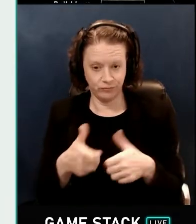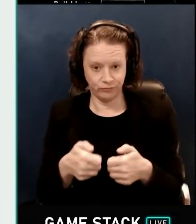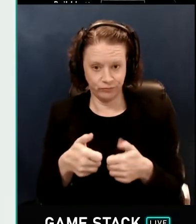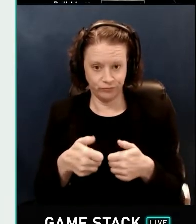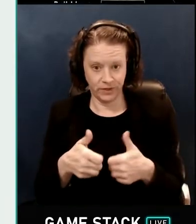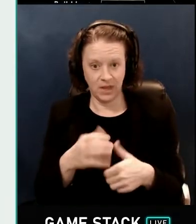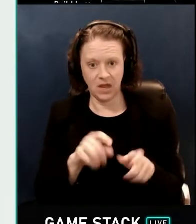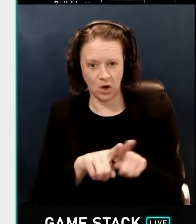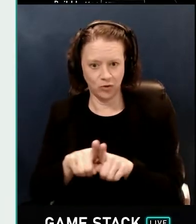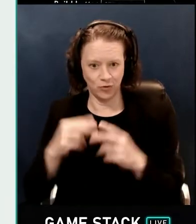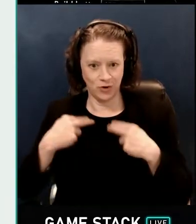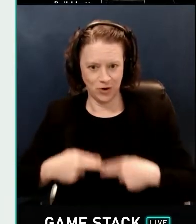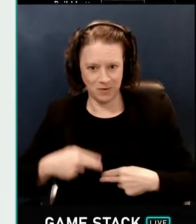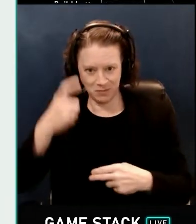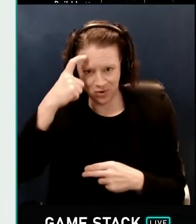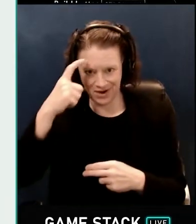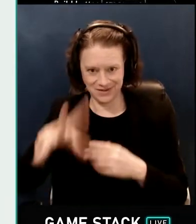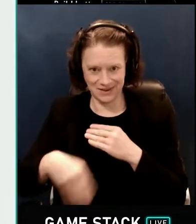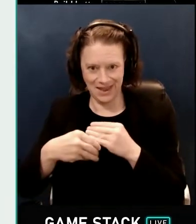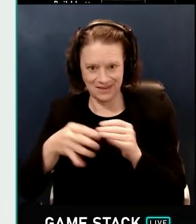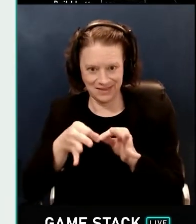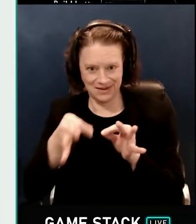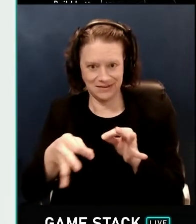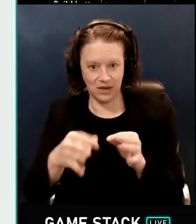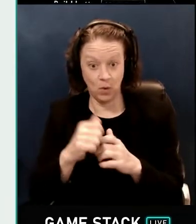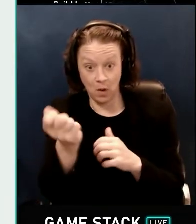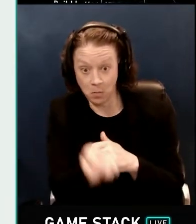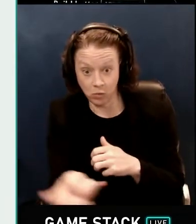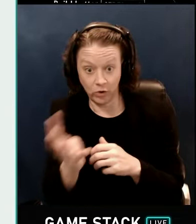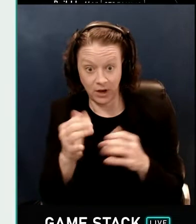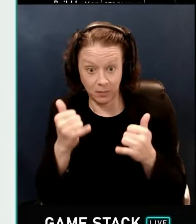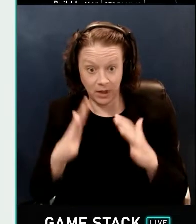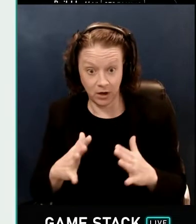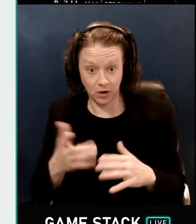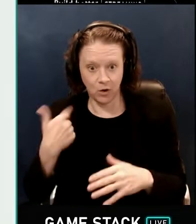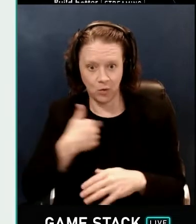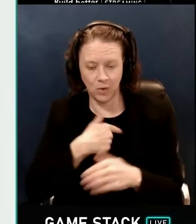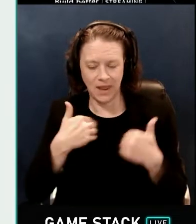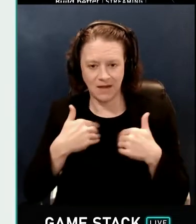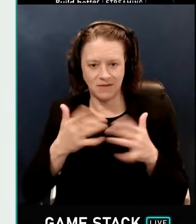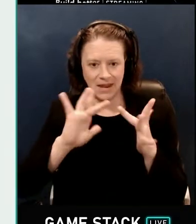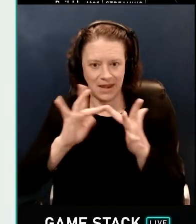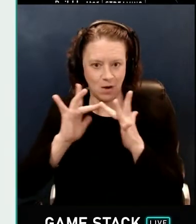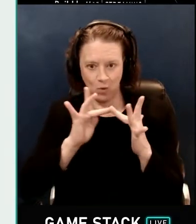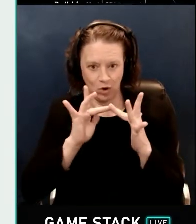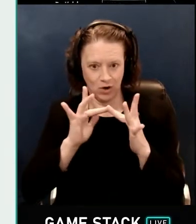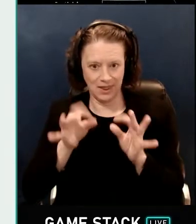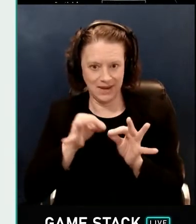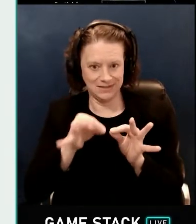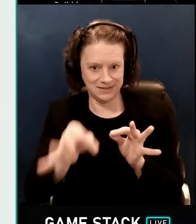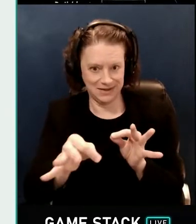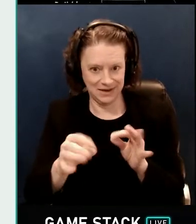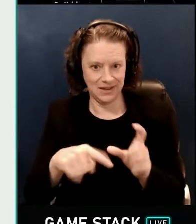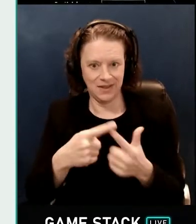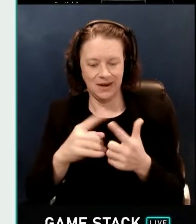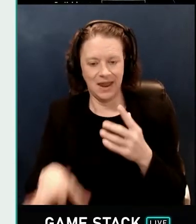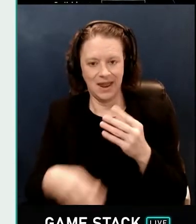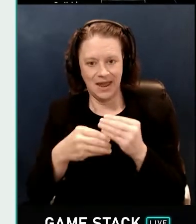and of course, with multiplayer you get the introduction of network latency, that adds latency between players, back end servers,